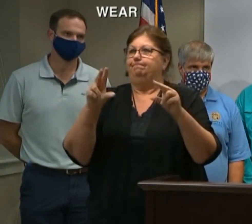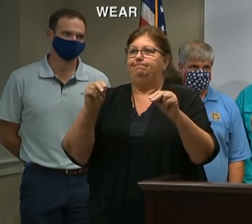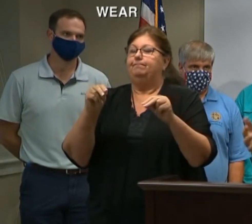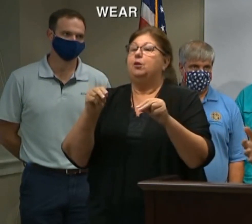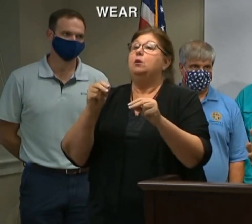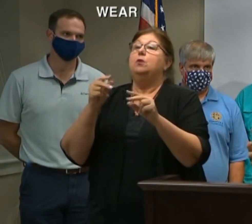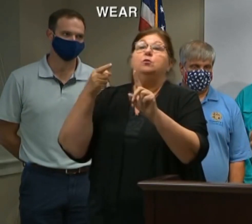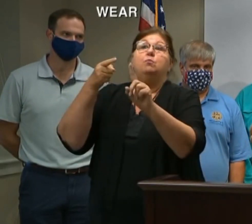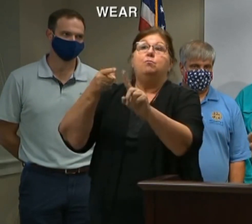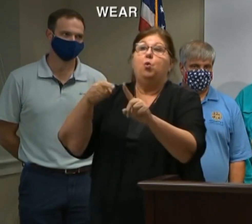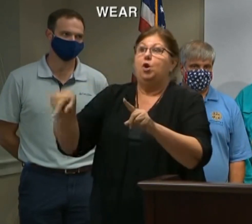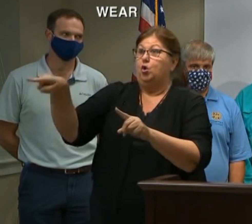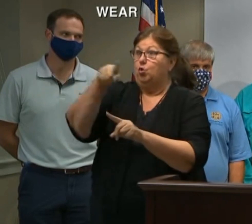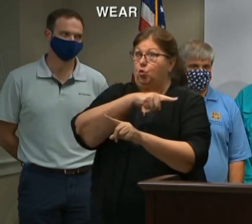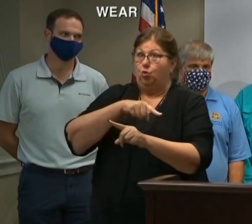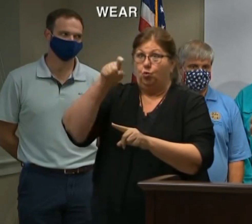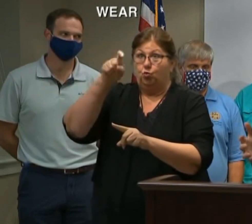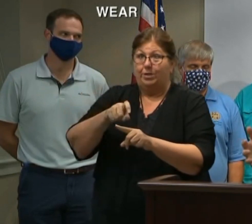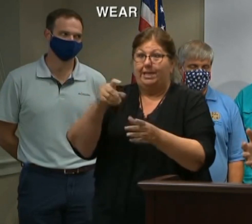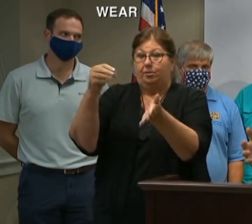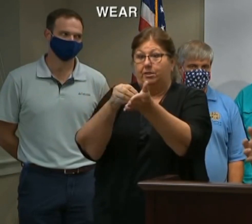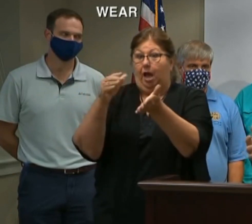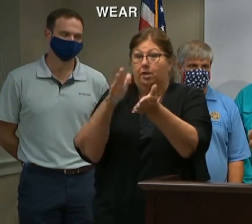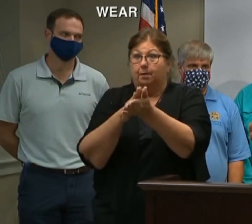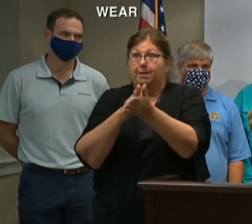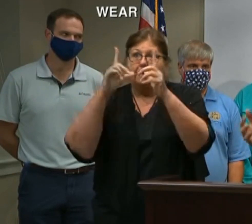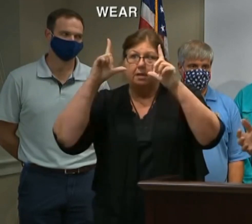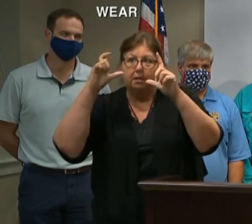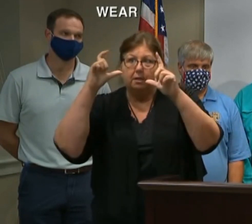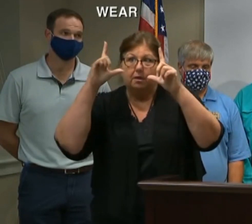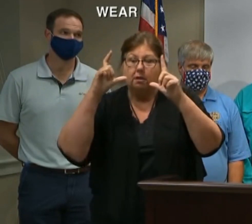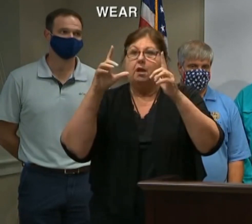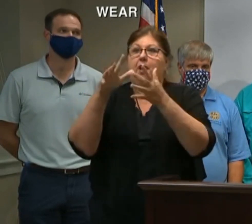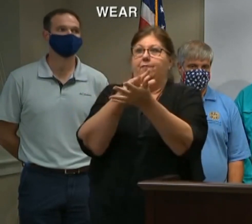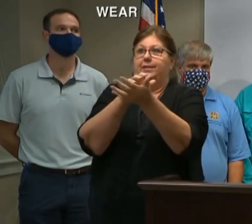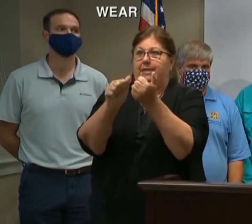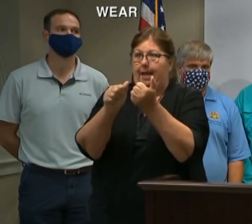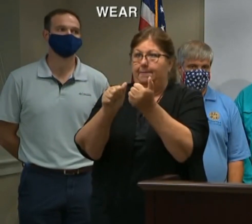to document the damage that you have to ensure that we are able to get a full